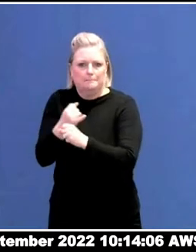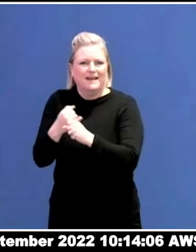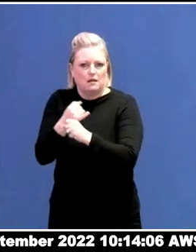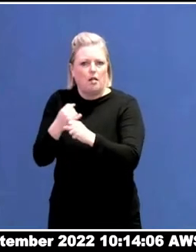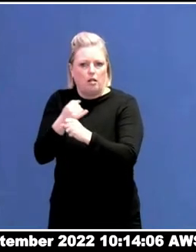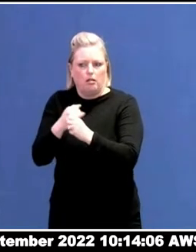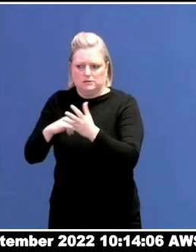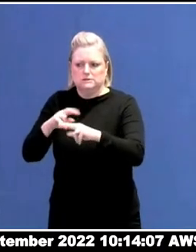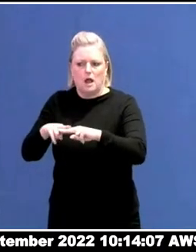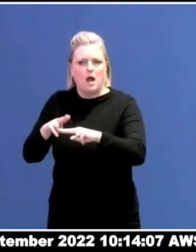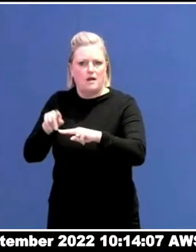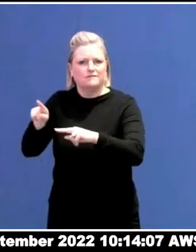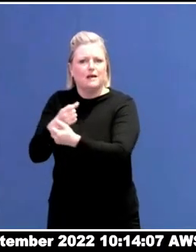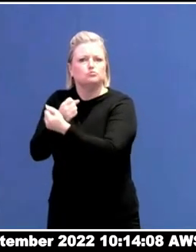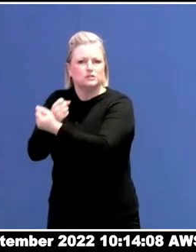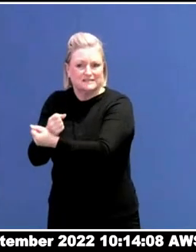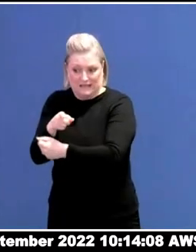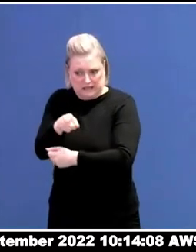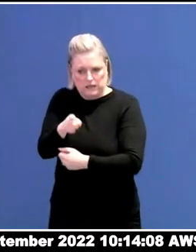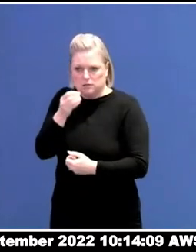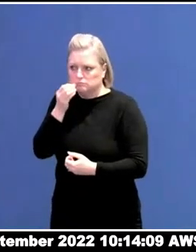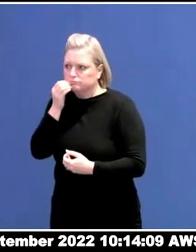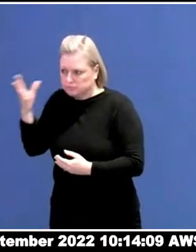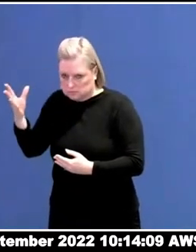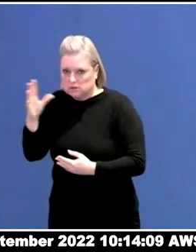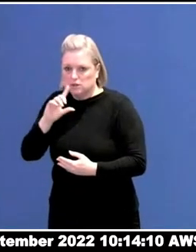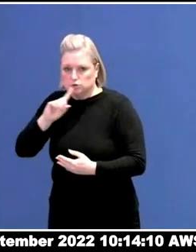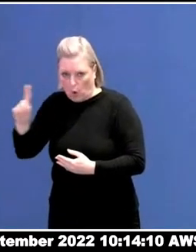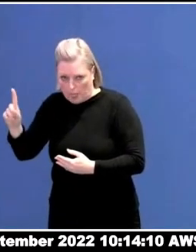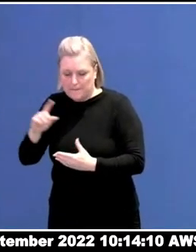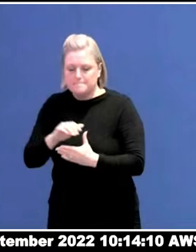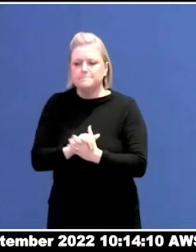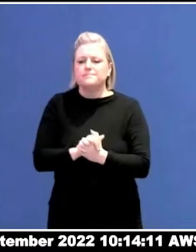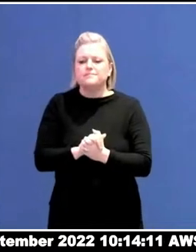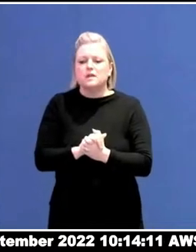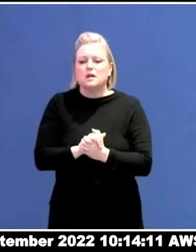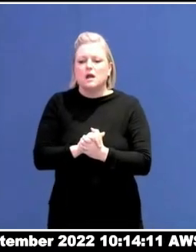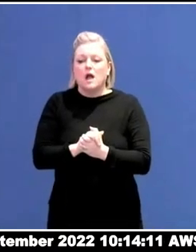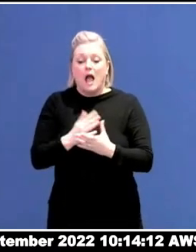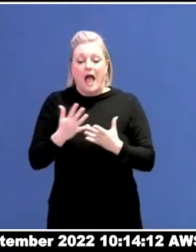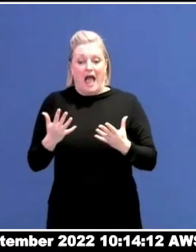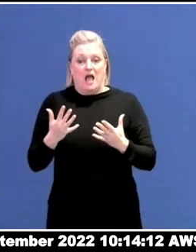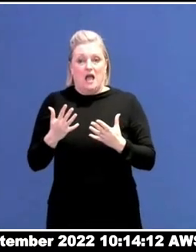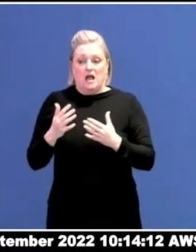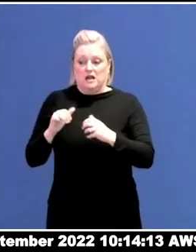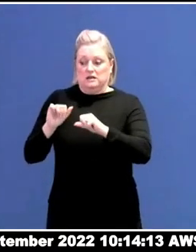that this had happened. And then obviously the process has started where he was able to contact me.